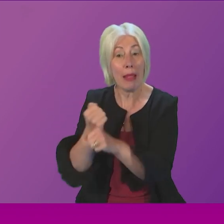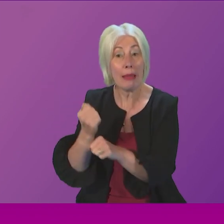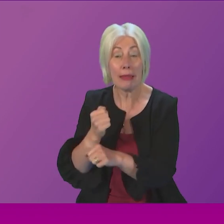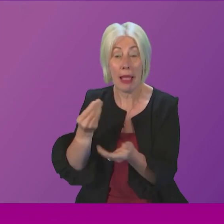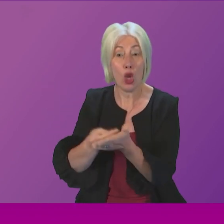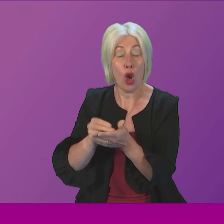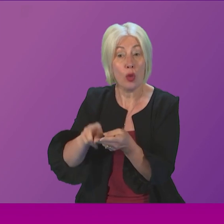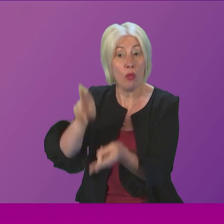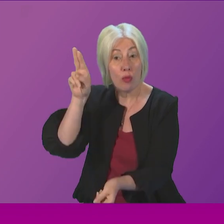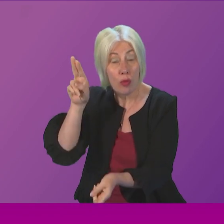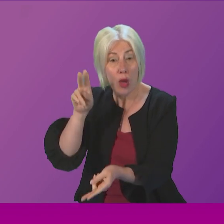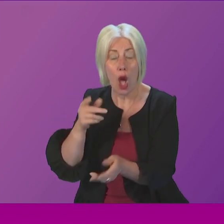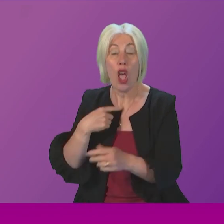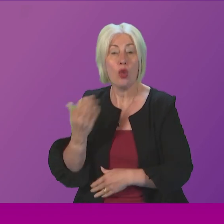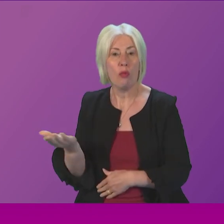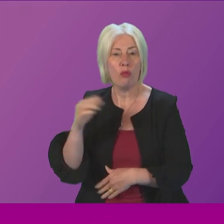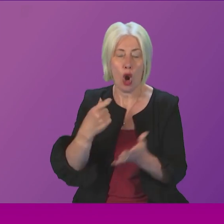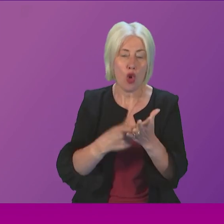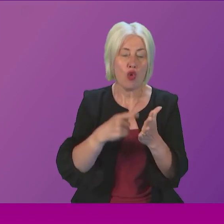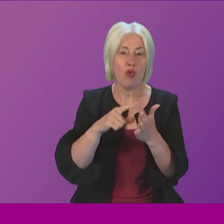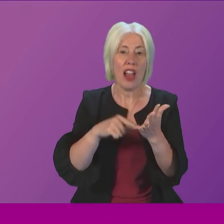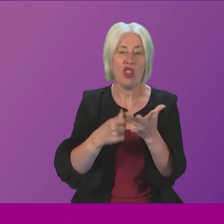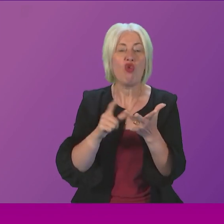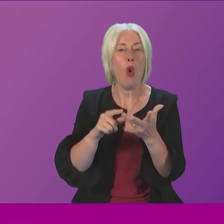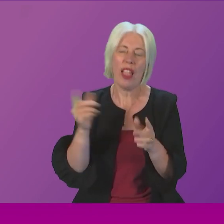The construction industry has serious doubts that the supply chain can produce even the